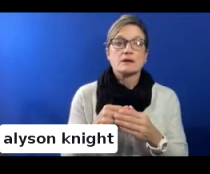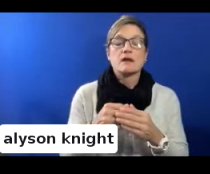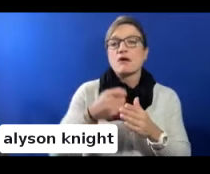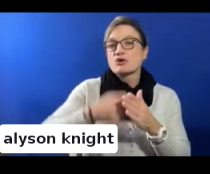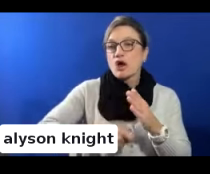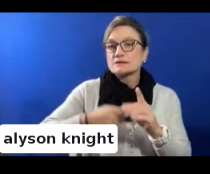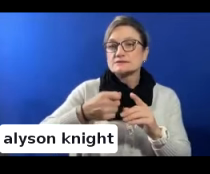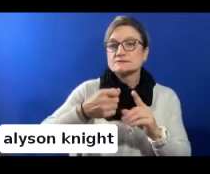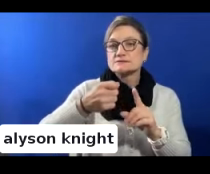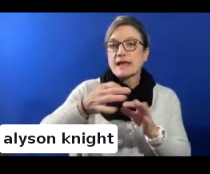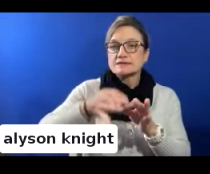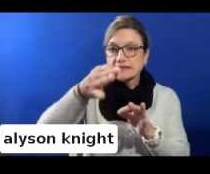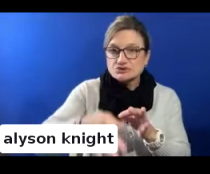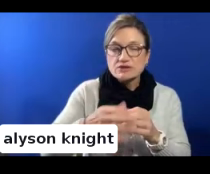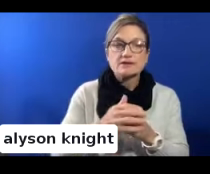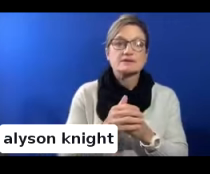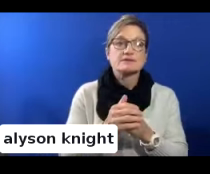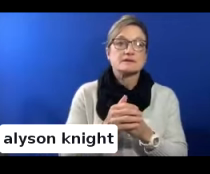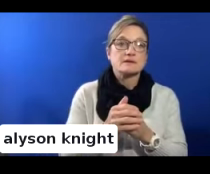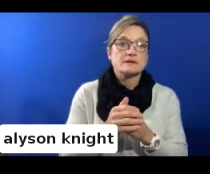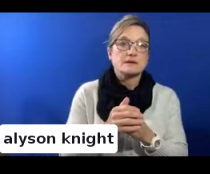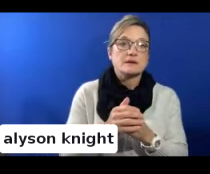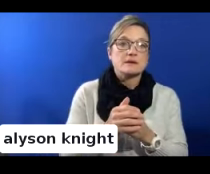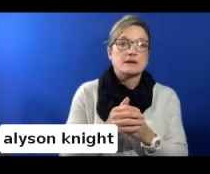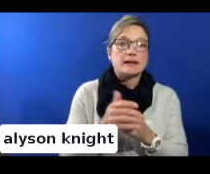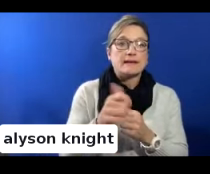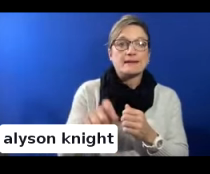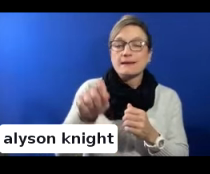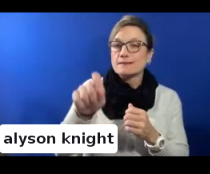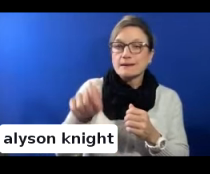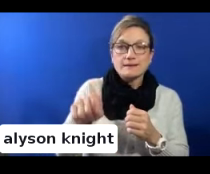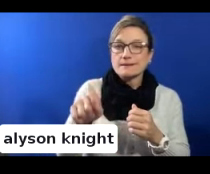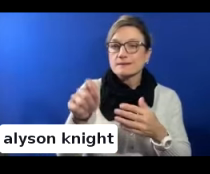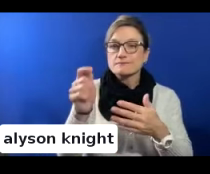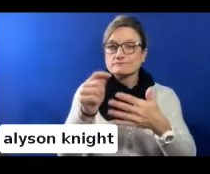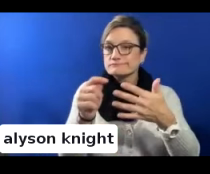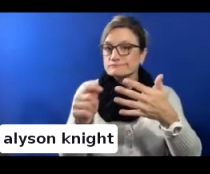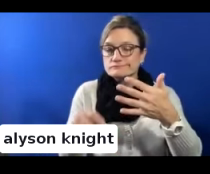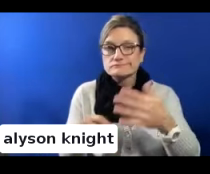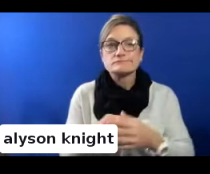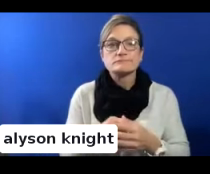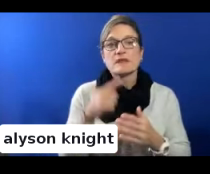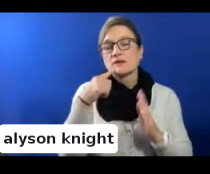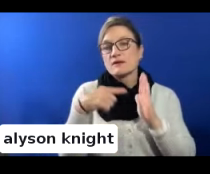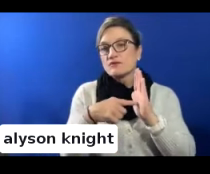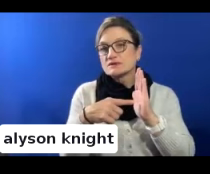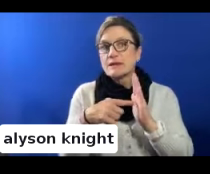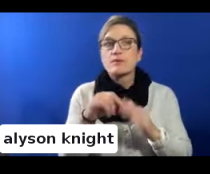State why the changes were needed. An example, again, a budget revision.